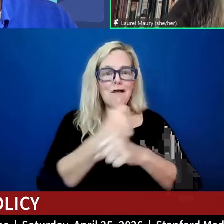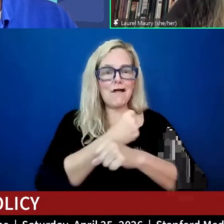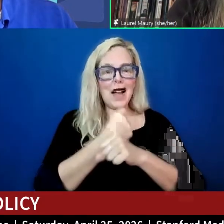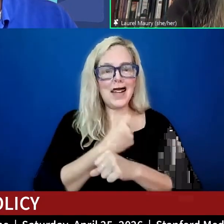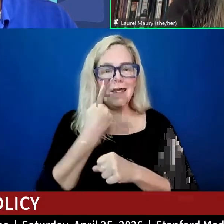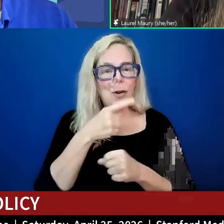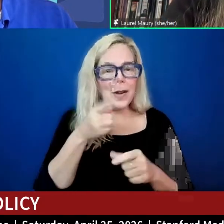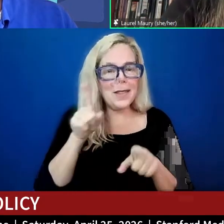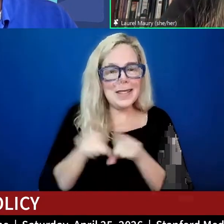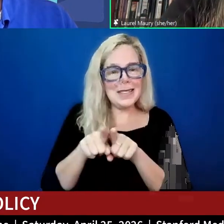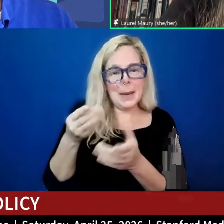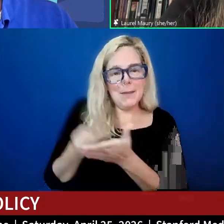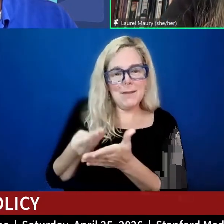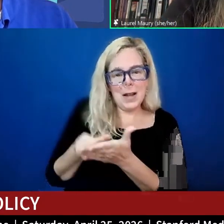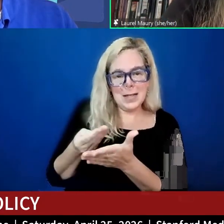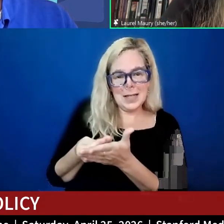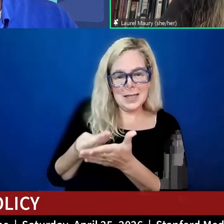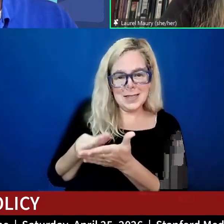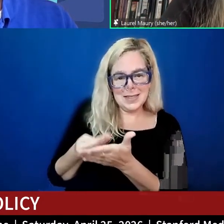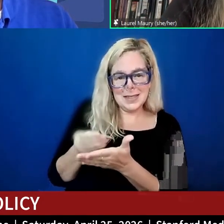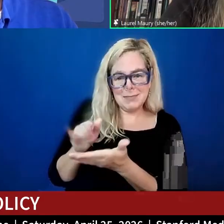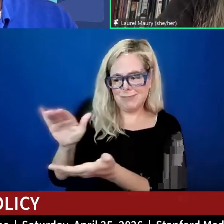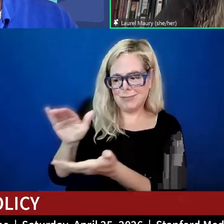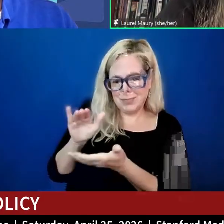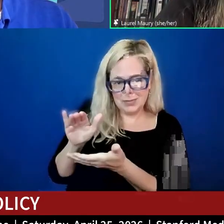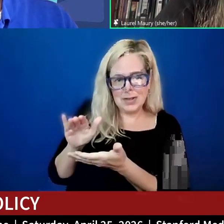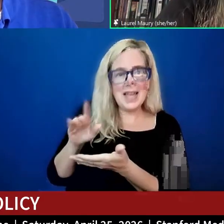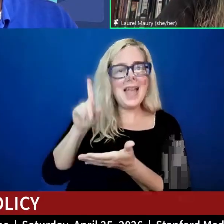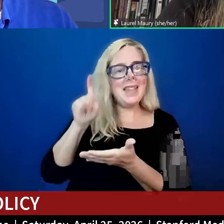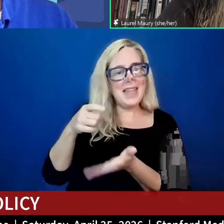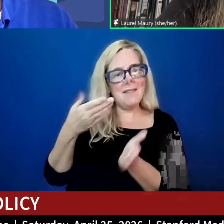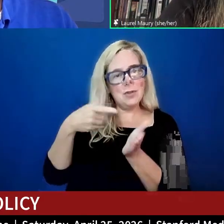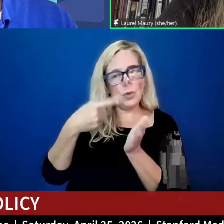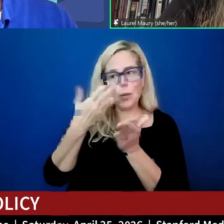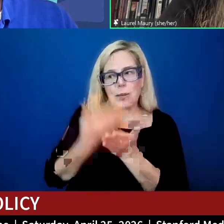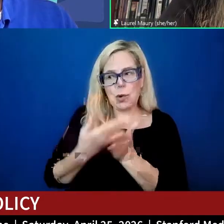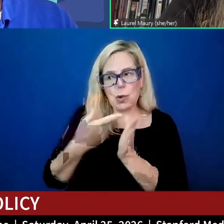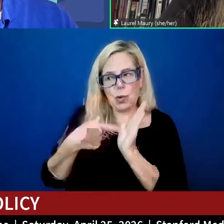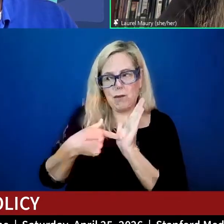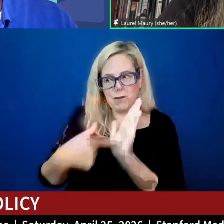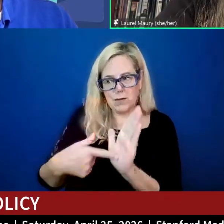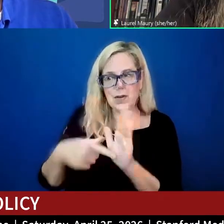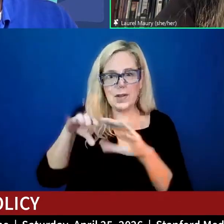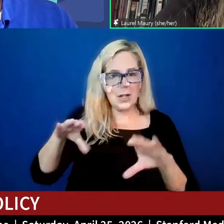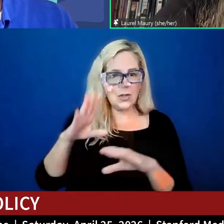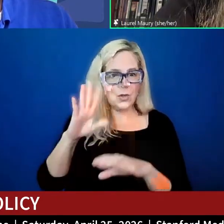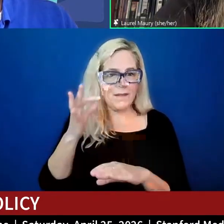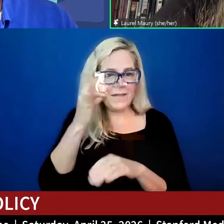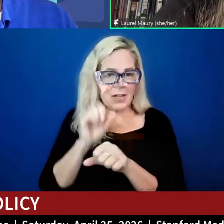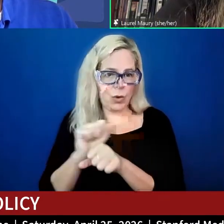that they're trying to do federal work. getting federal law federal law is is 20 in civil rights